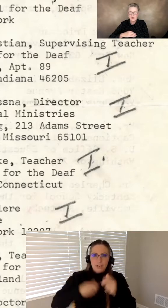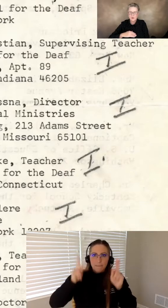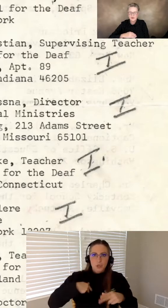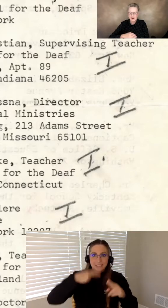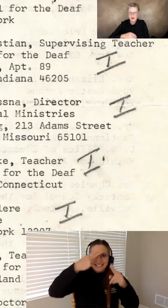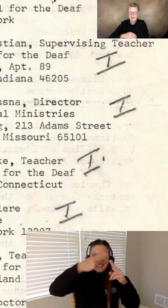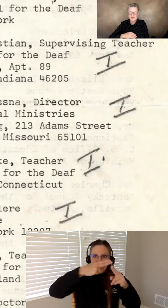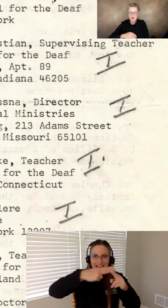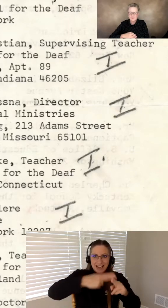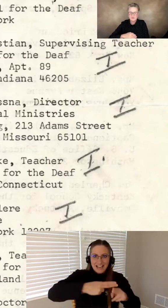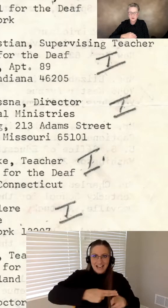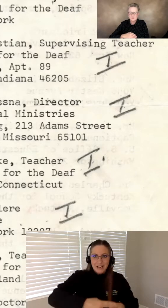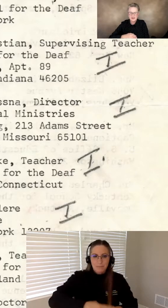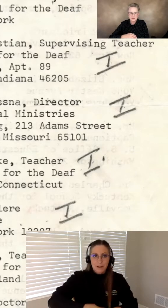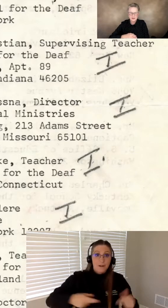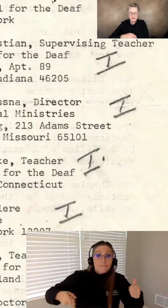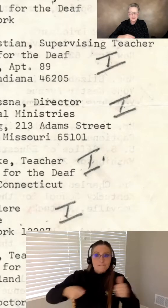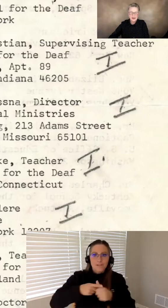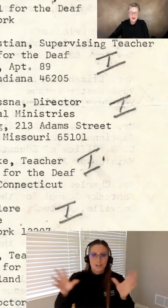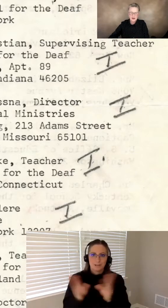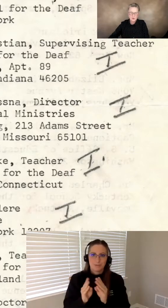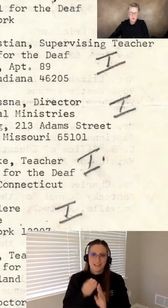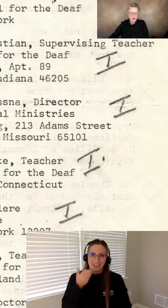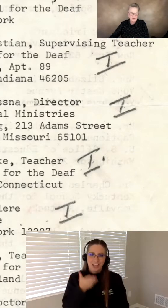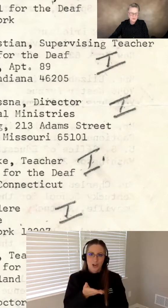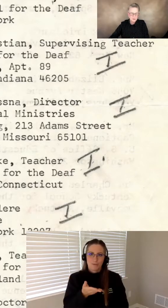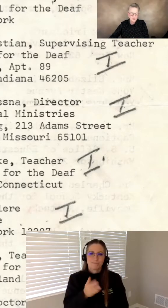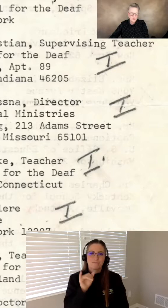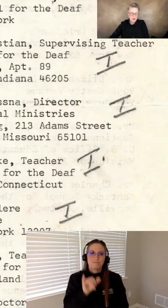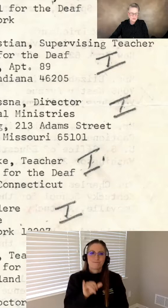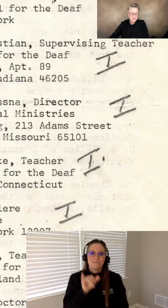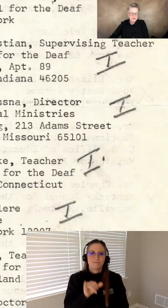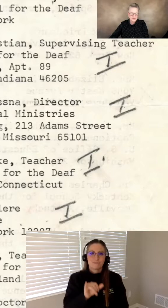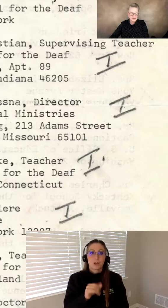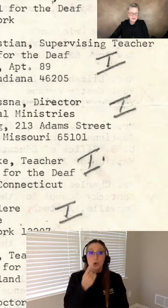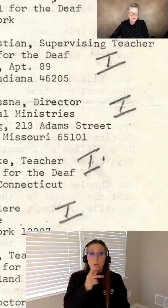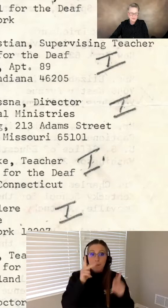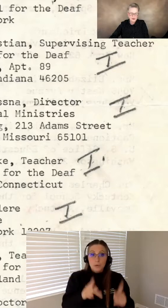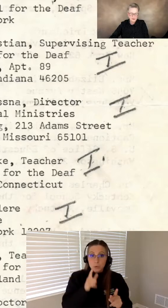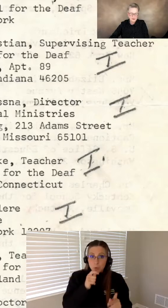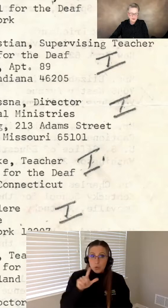were there at the very first meeting and one of the people was Mrs. Lillian Beard